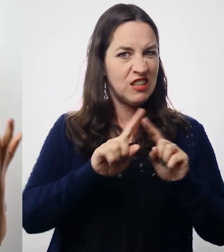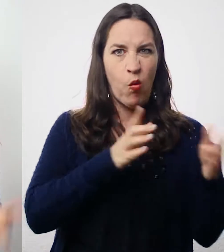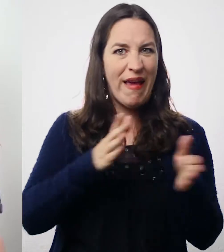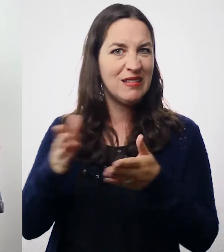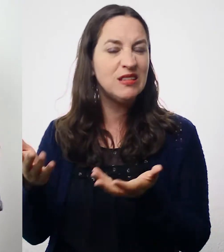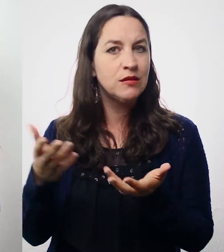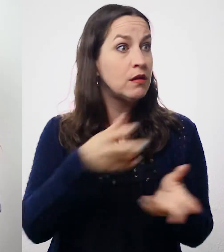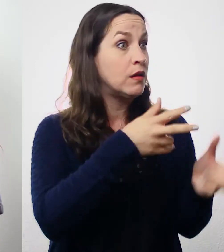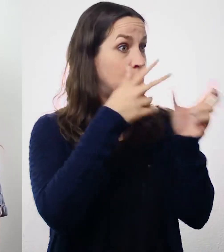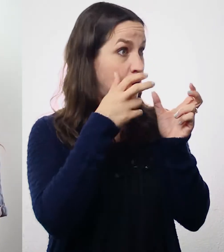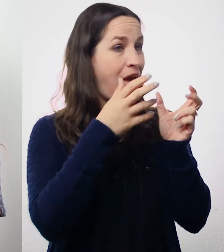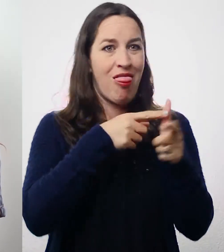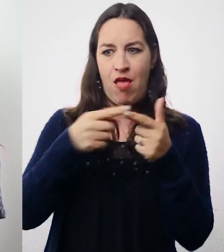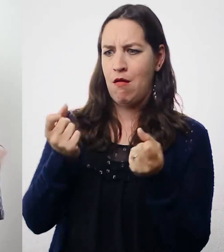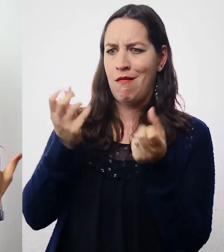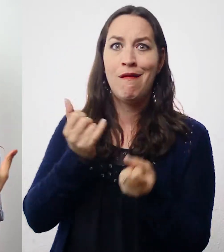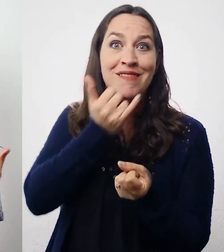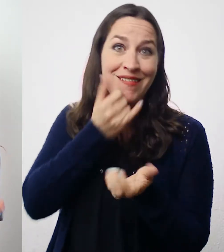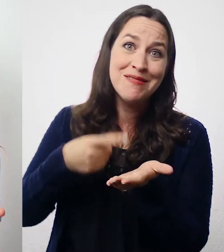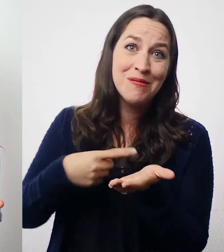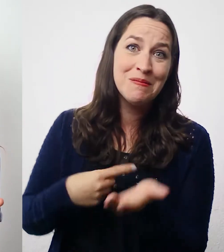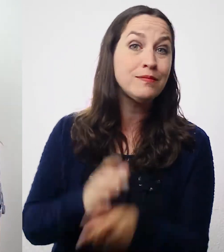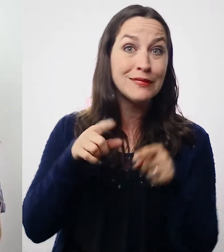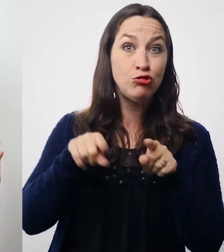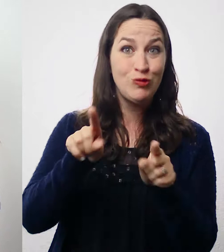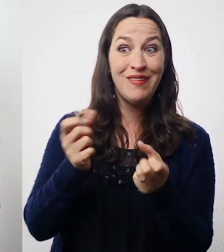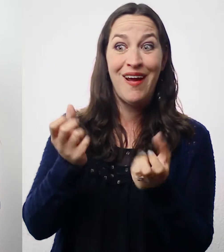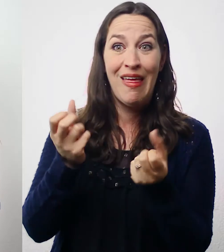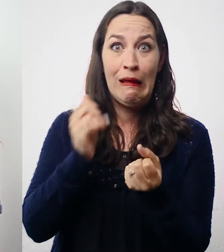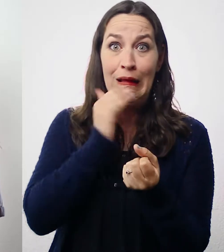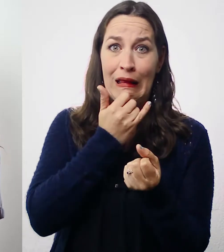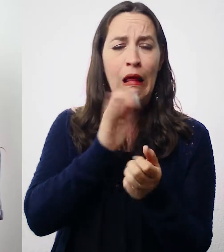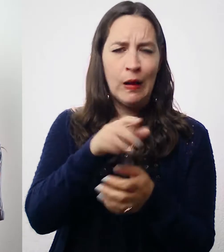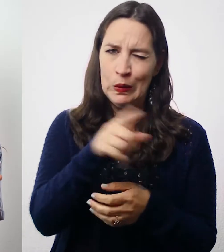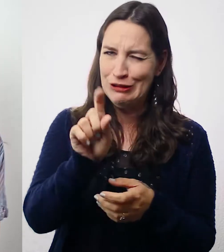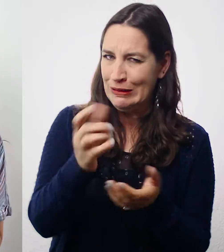And then we produce it, and sometimes it can be produced incorrectly. Those are moments to be open to feedback.